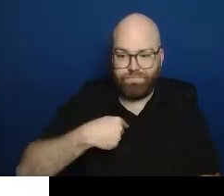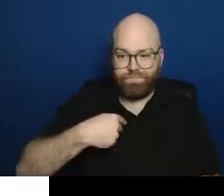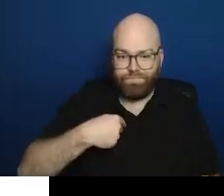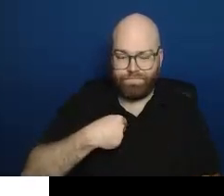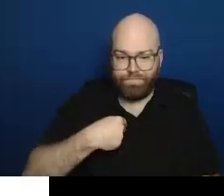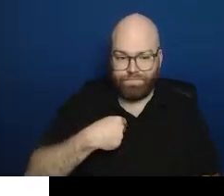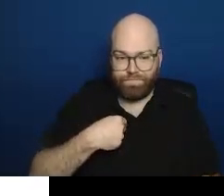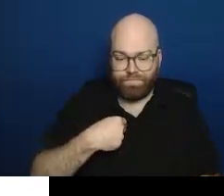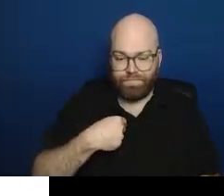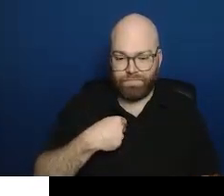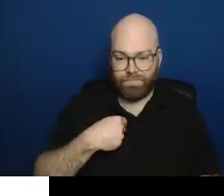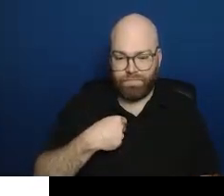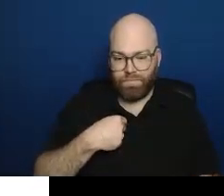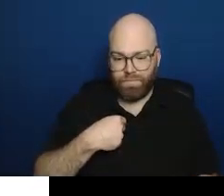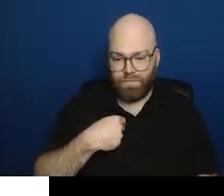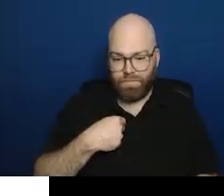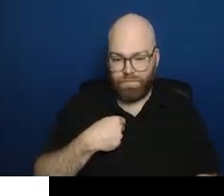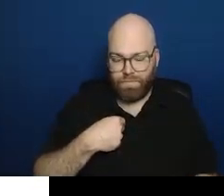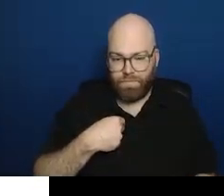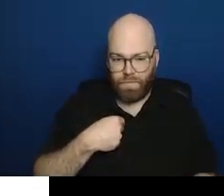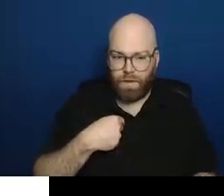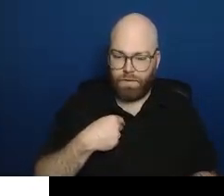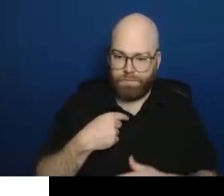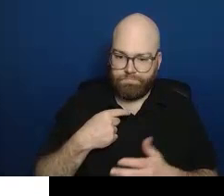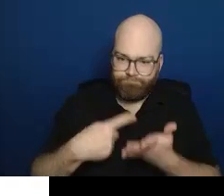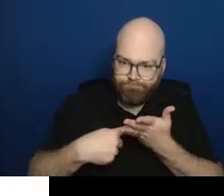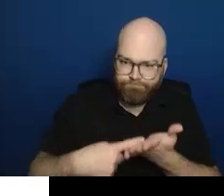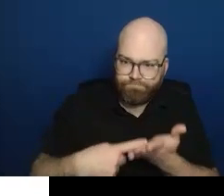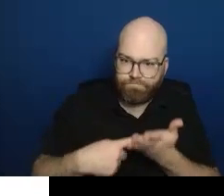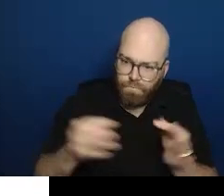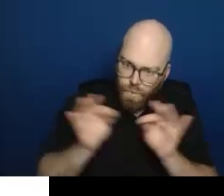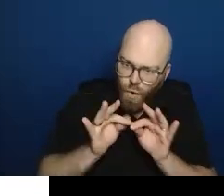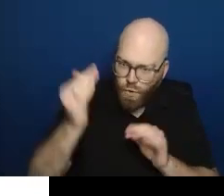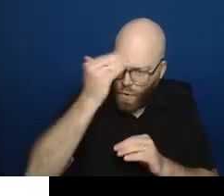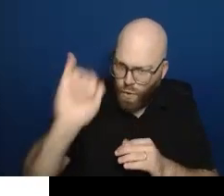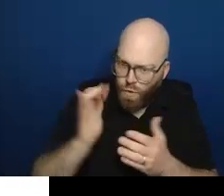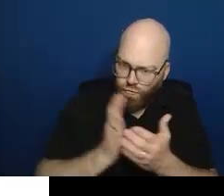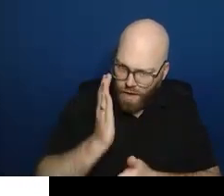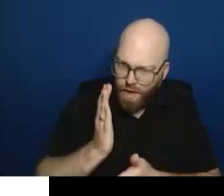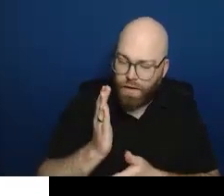I've been in different meetings talking about these know your rights presentations. We will be having a know your Rights presentation.